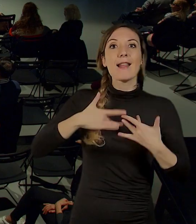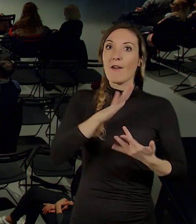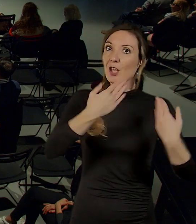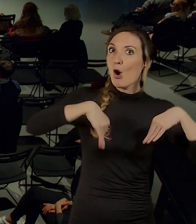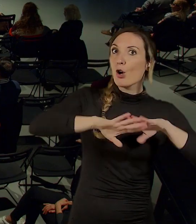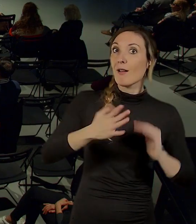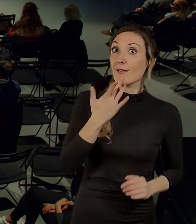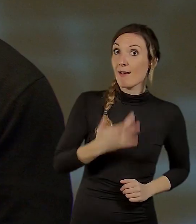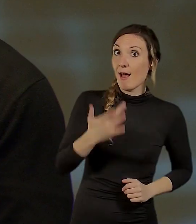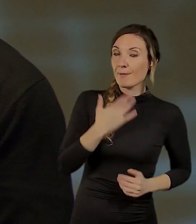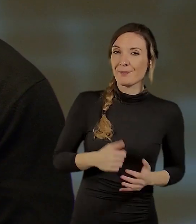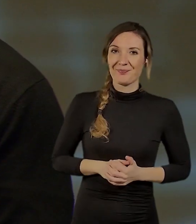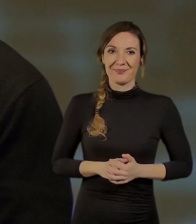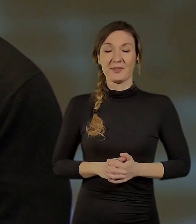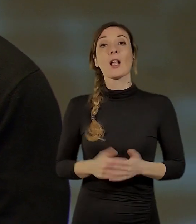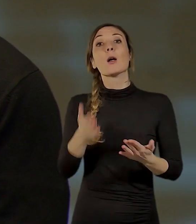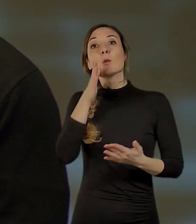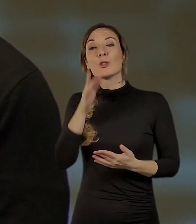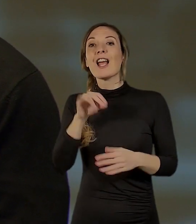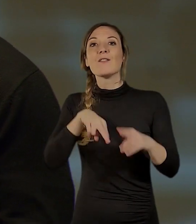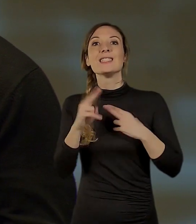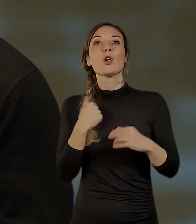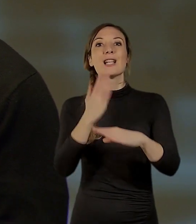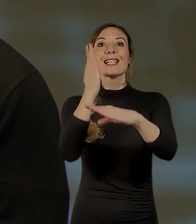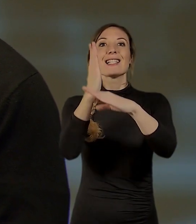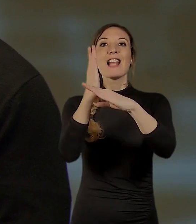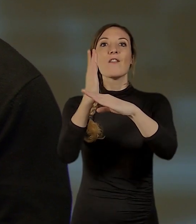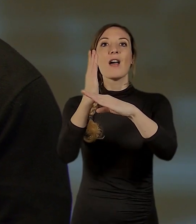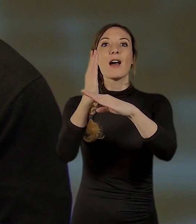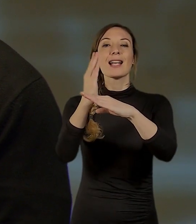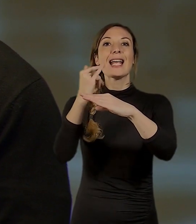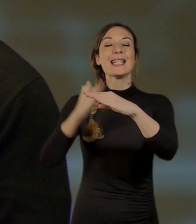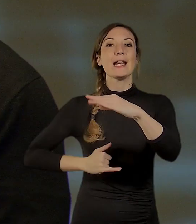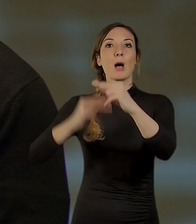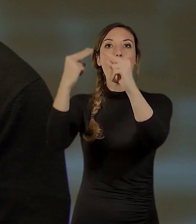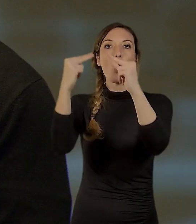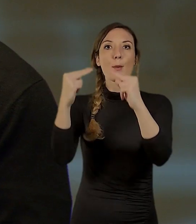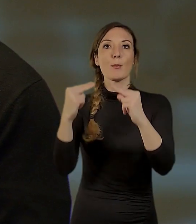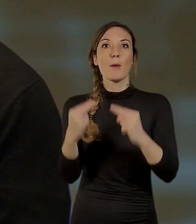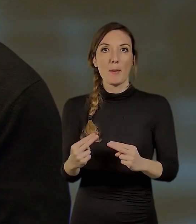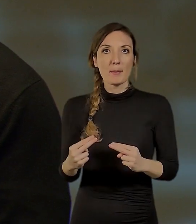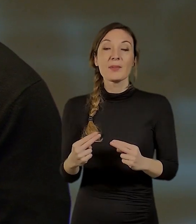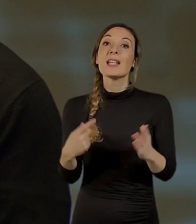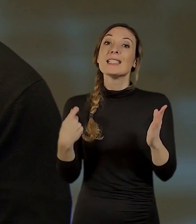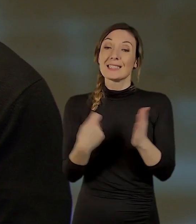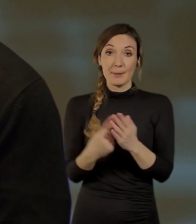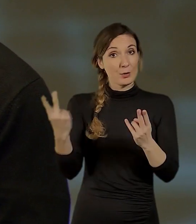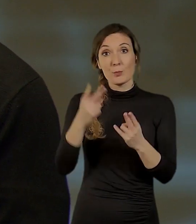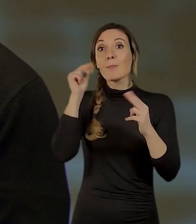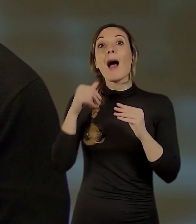And most of the problems we encounter during construction are noise and dust.